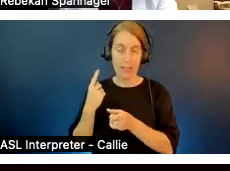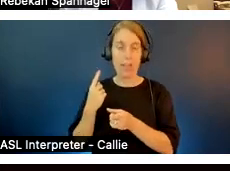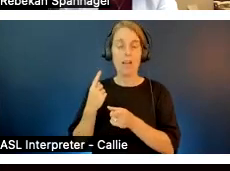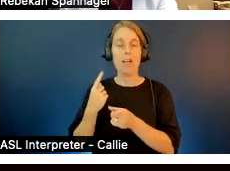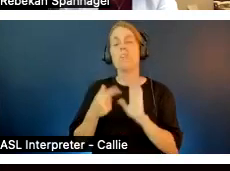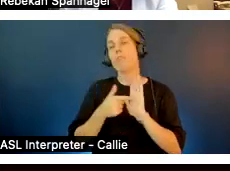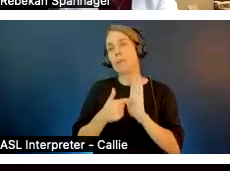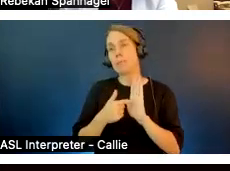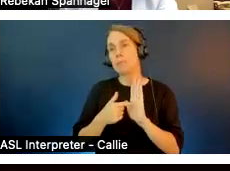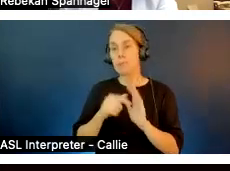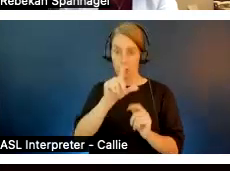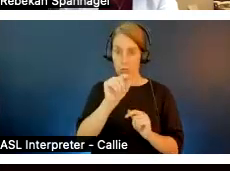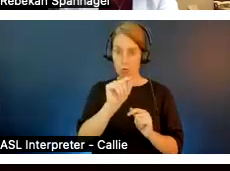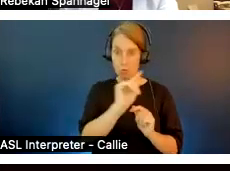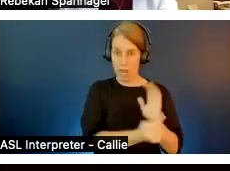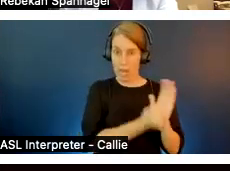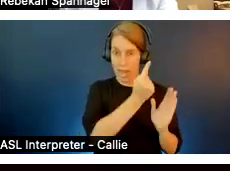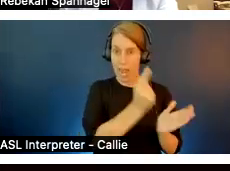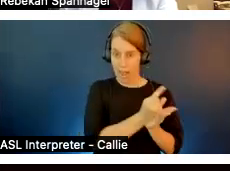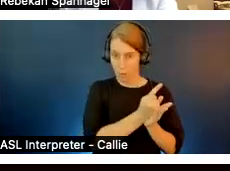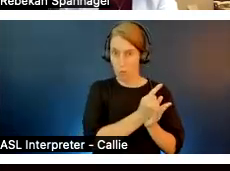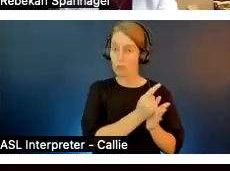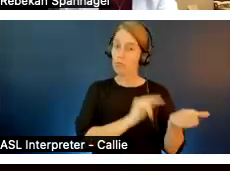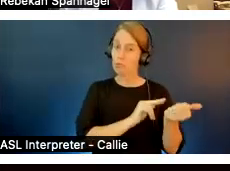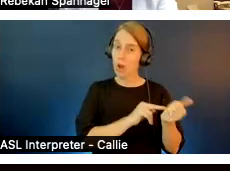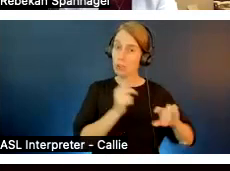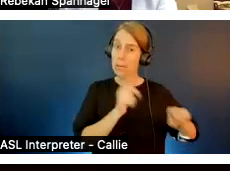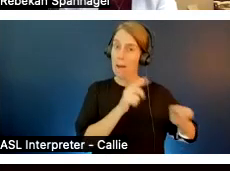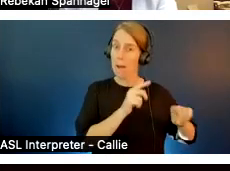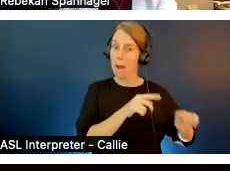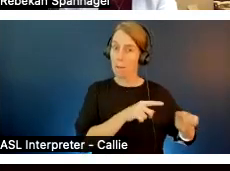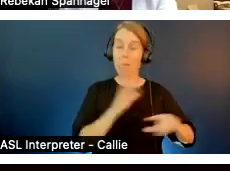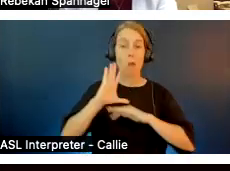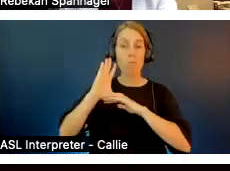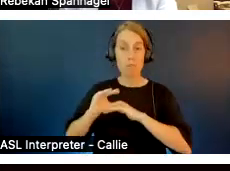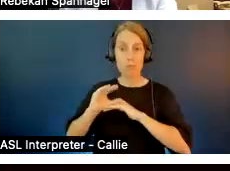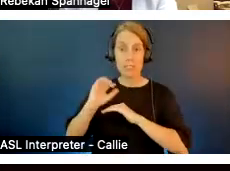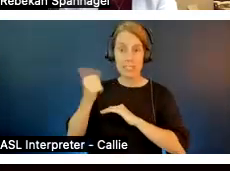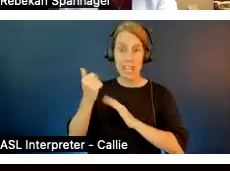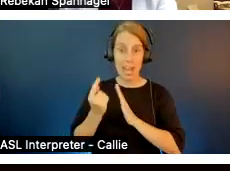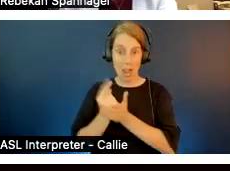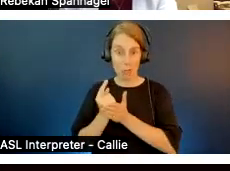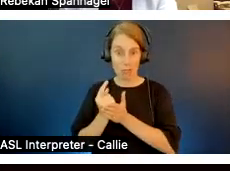services and they're going to reduce you down to 10 they can't do it by friday they can't notify